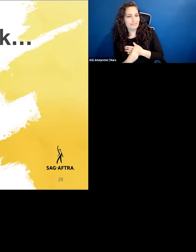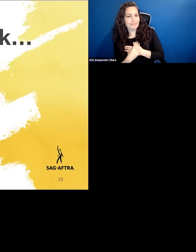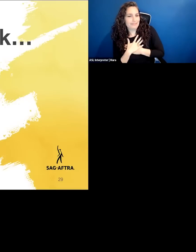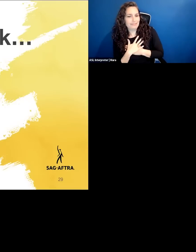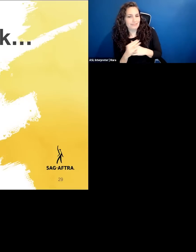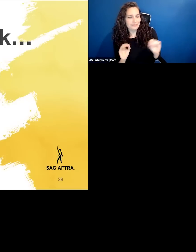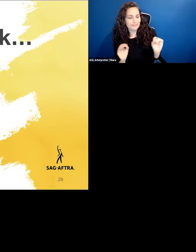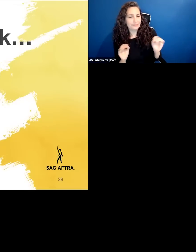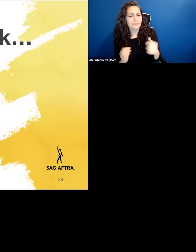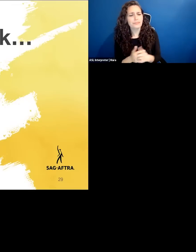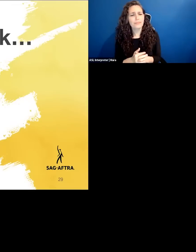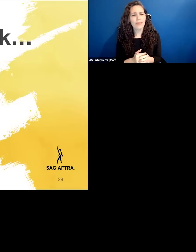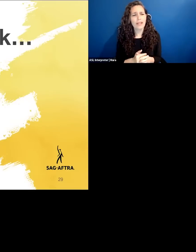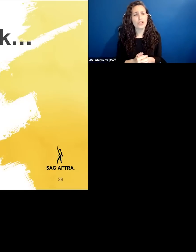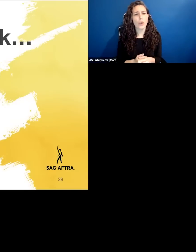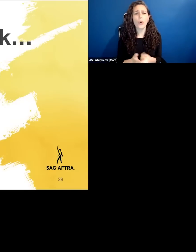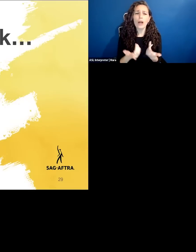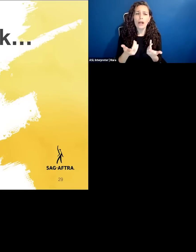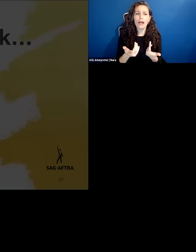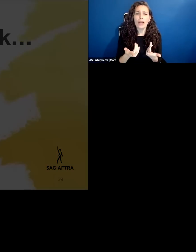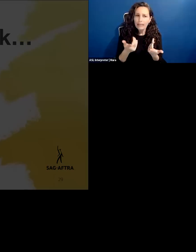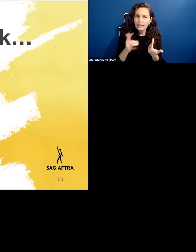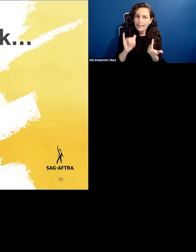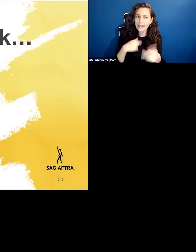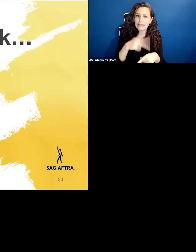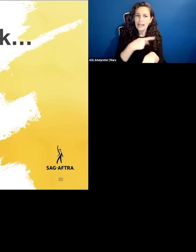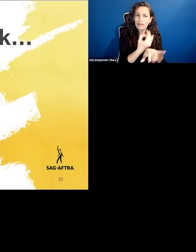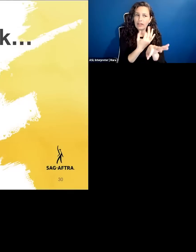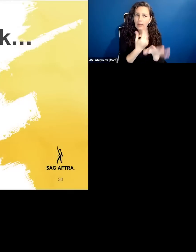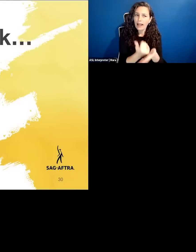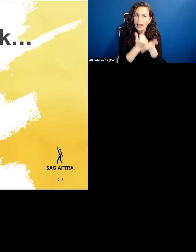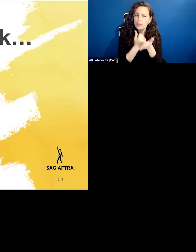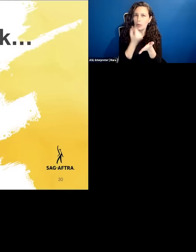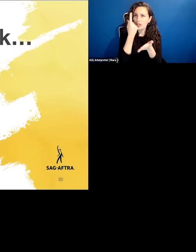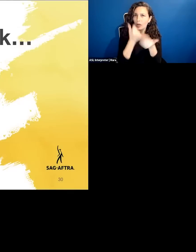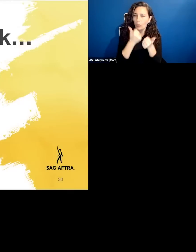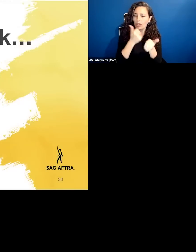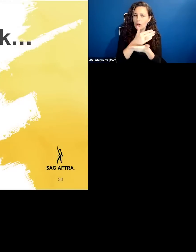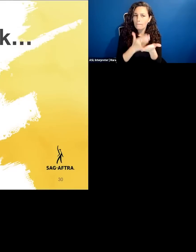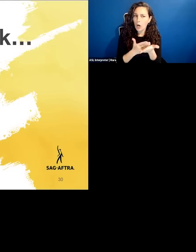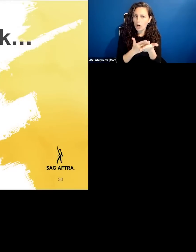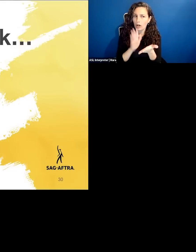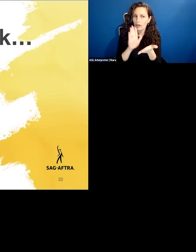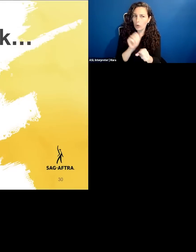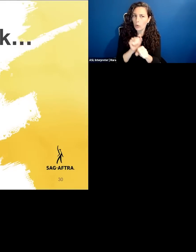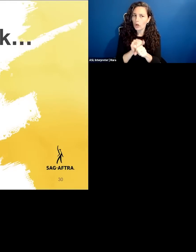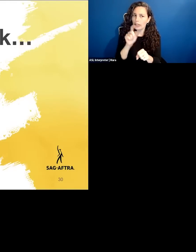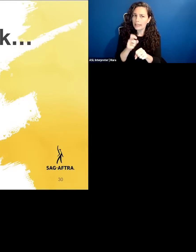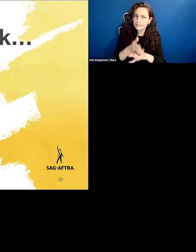you know which part of your submission needs work. Now let's say they opened your email and they clicked your links,